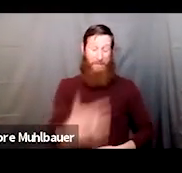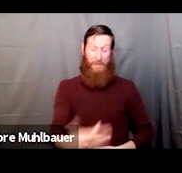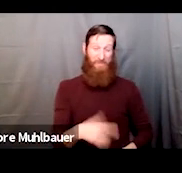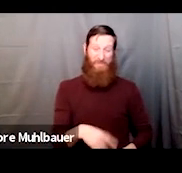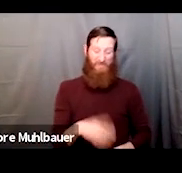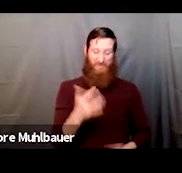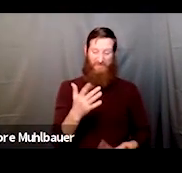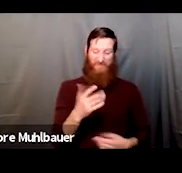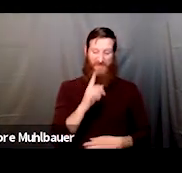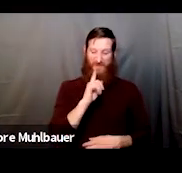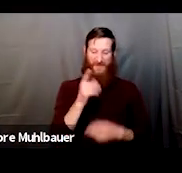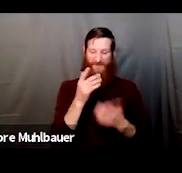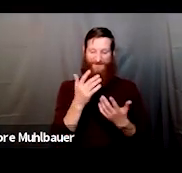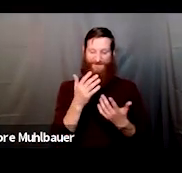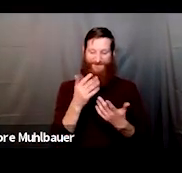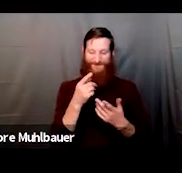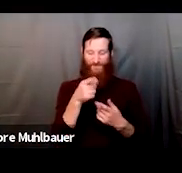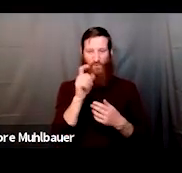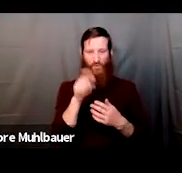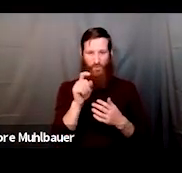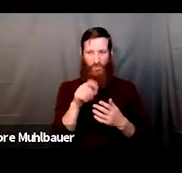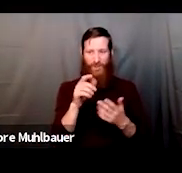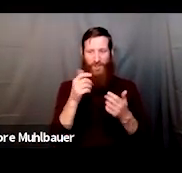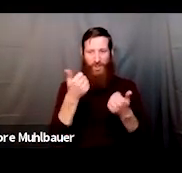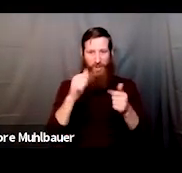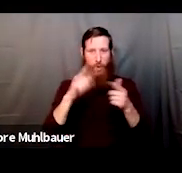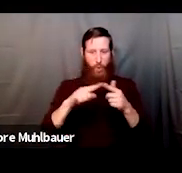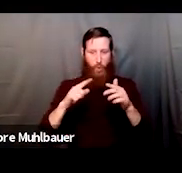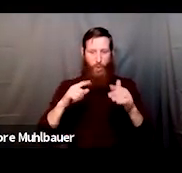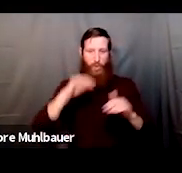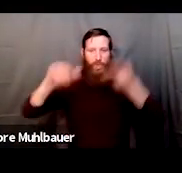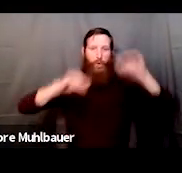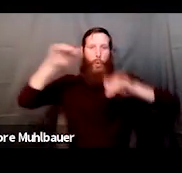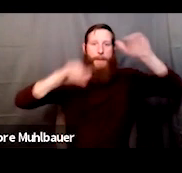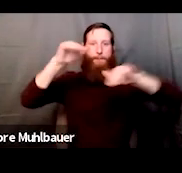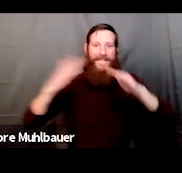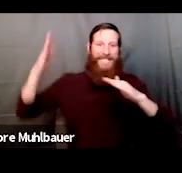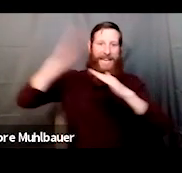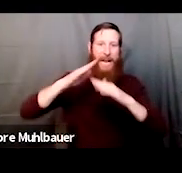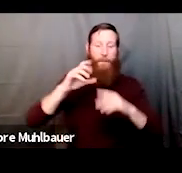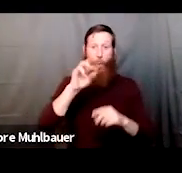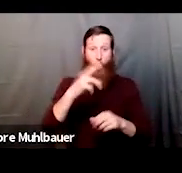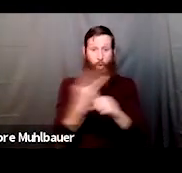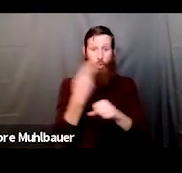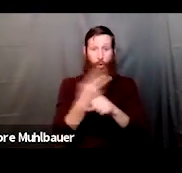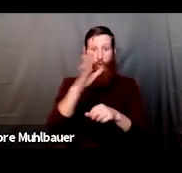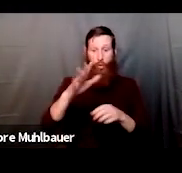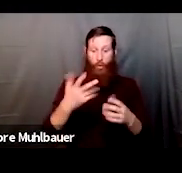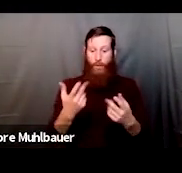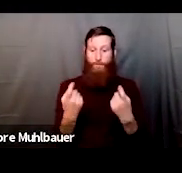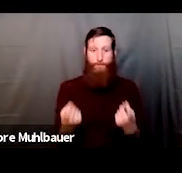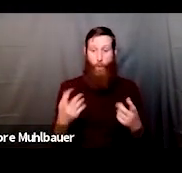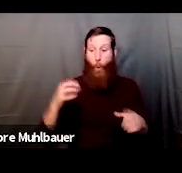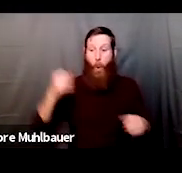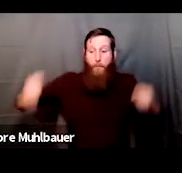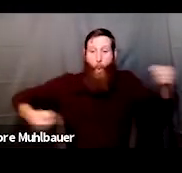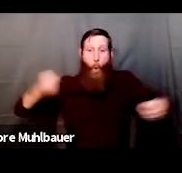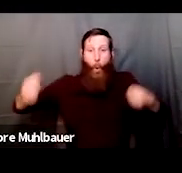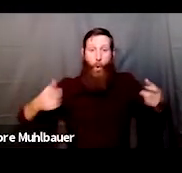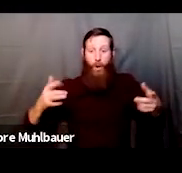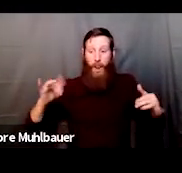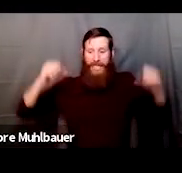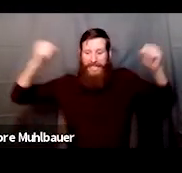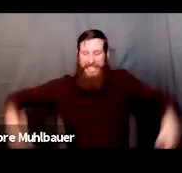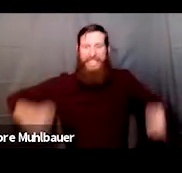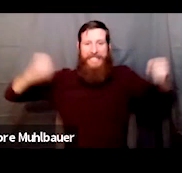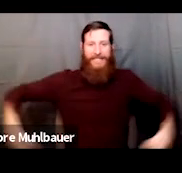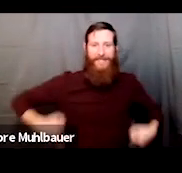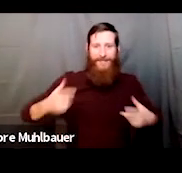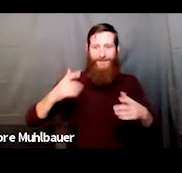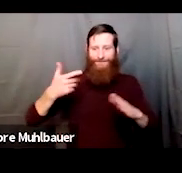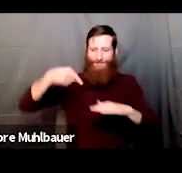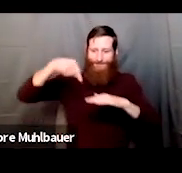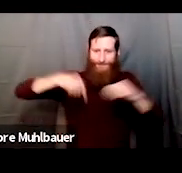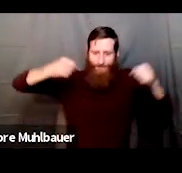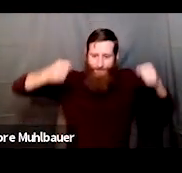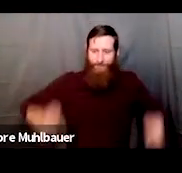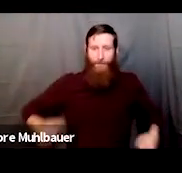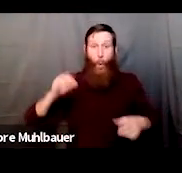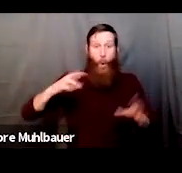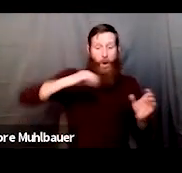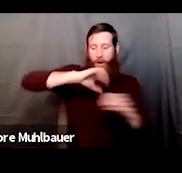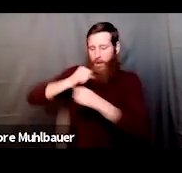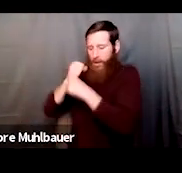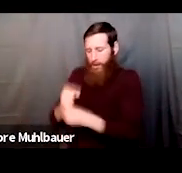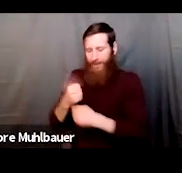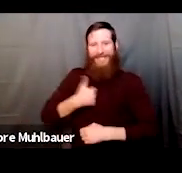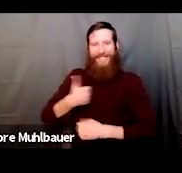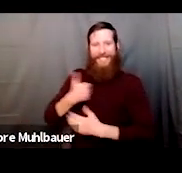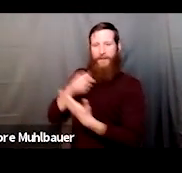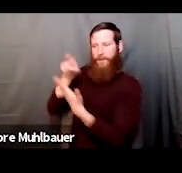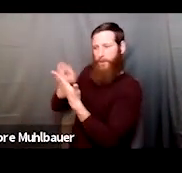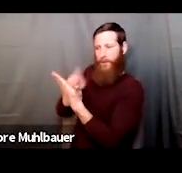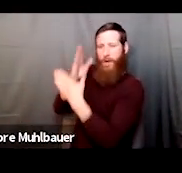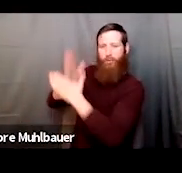using your poles to help you dig into the surface and self arrest would be more useful than fumbling with your bindings.